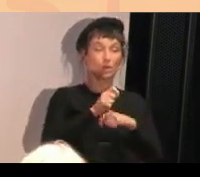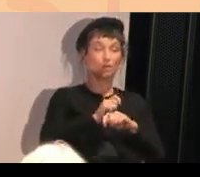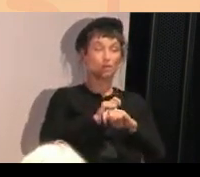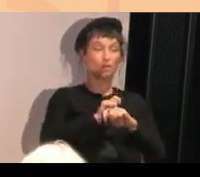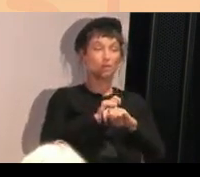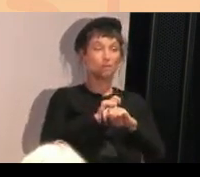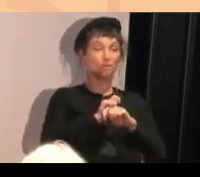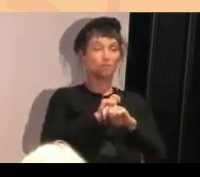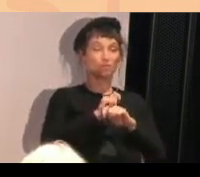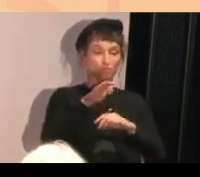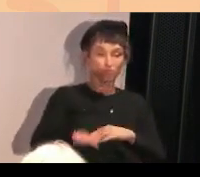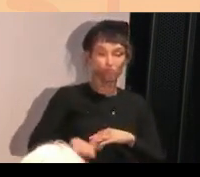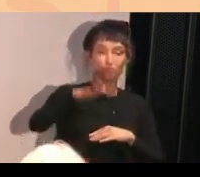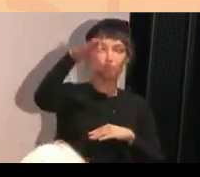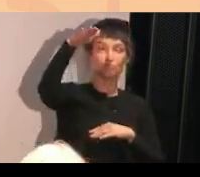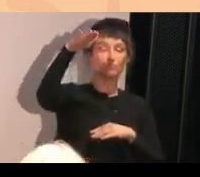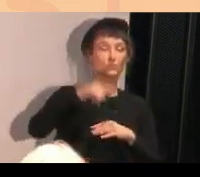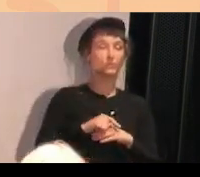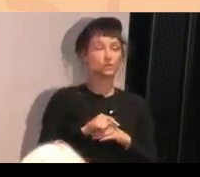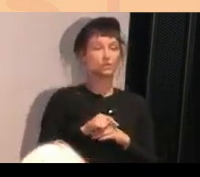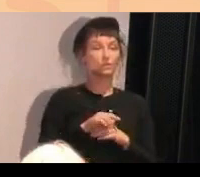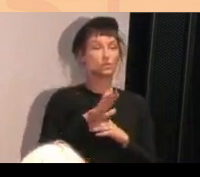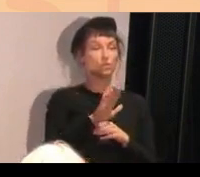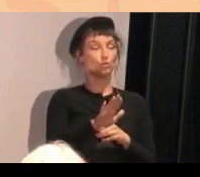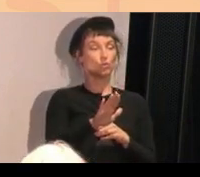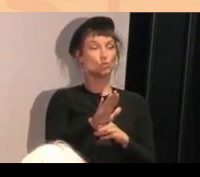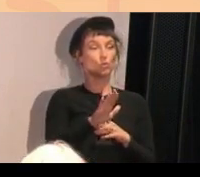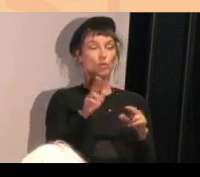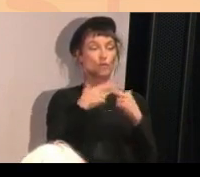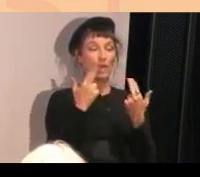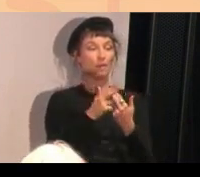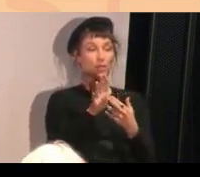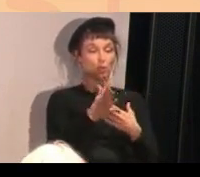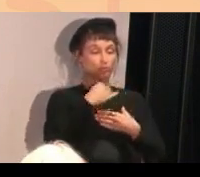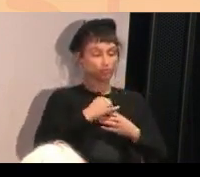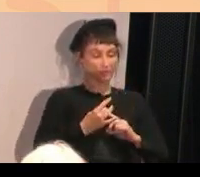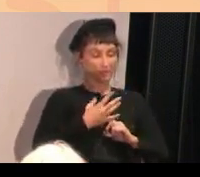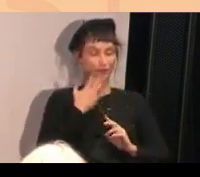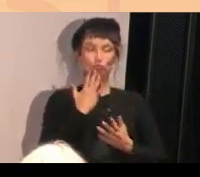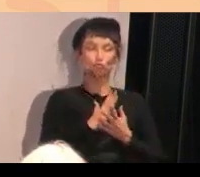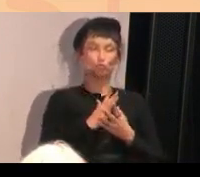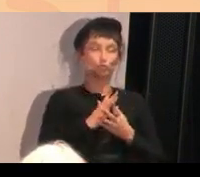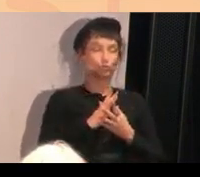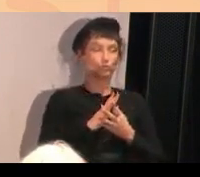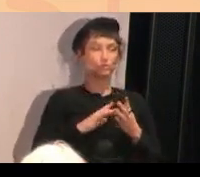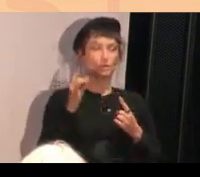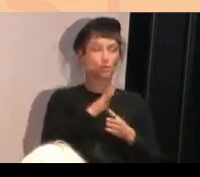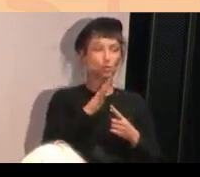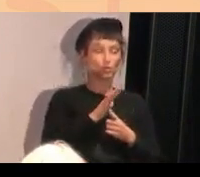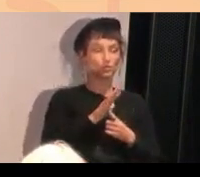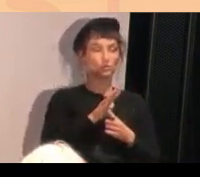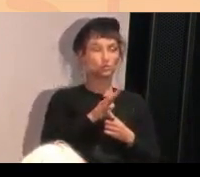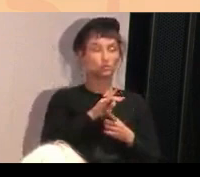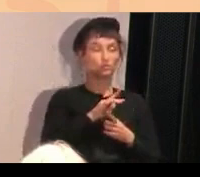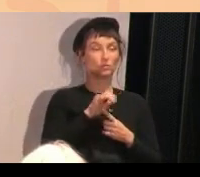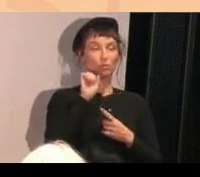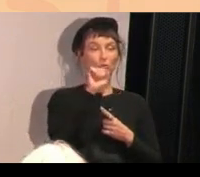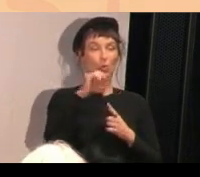your [unknown] your [unknown] is precious it is your inheritance it is also the most